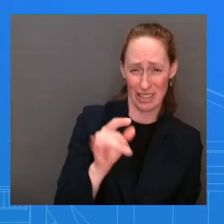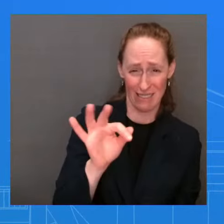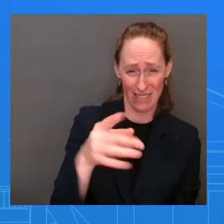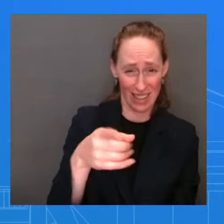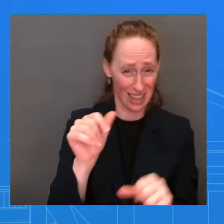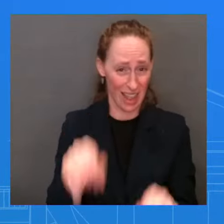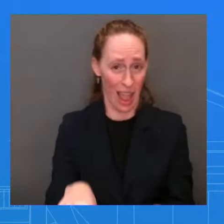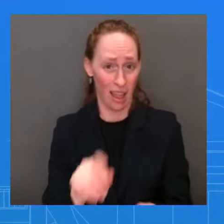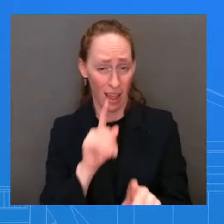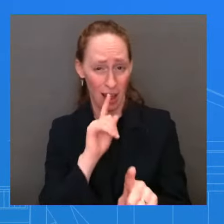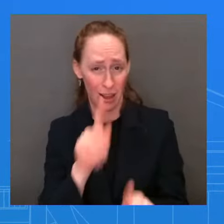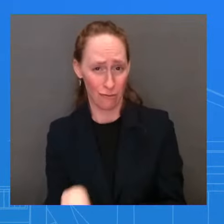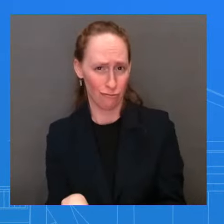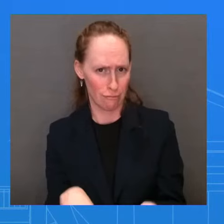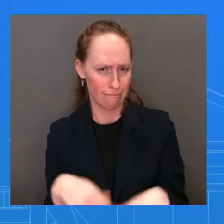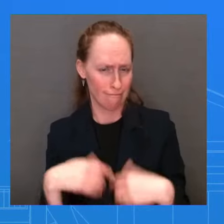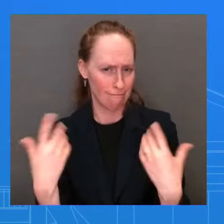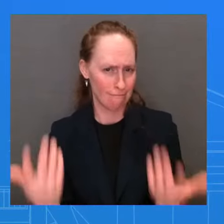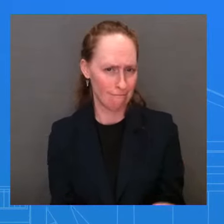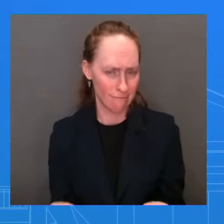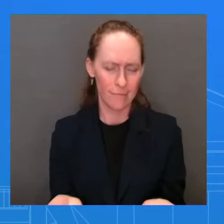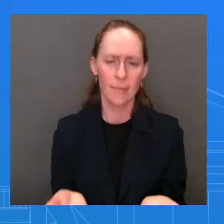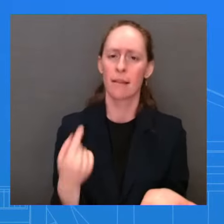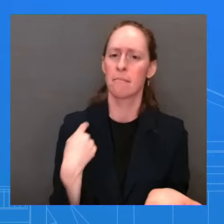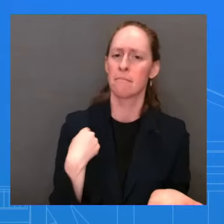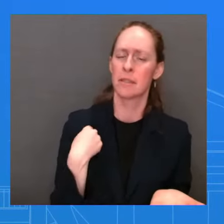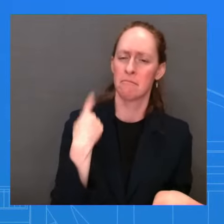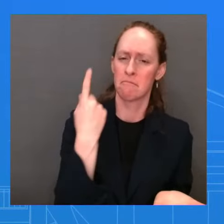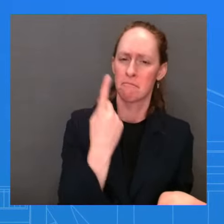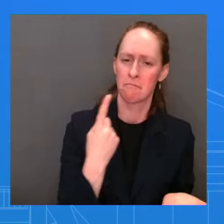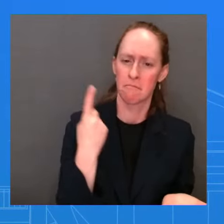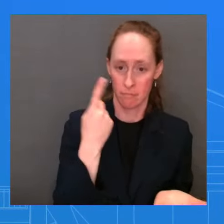was a factor in his decision to run for reelection,